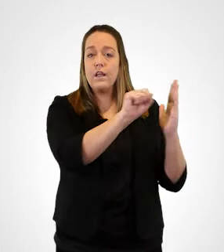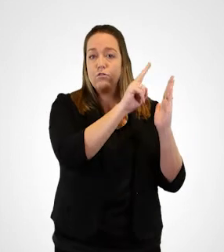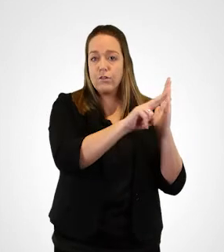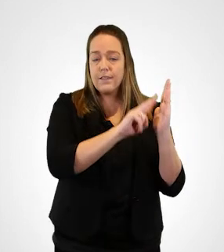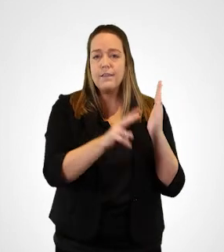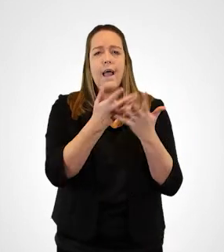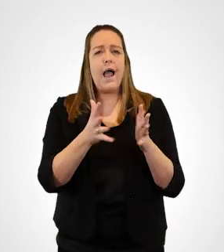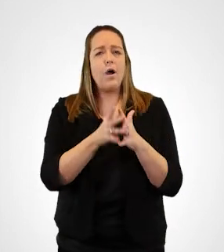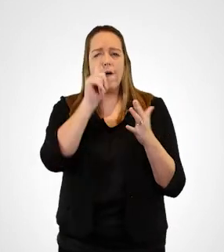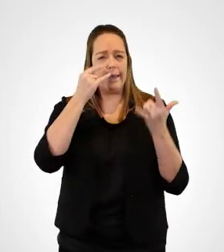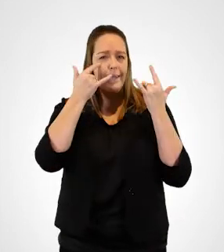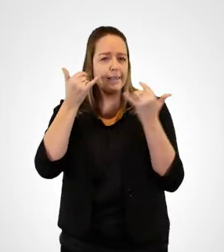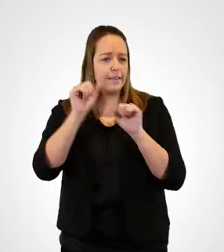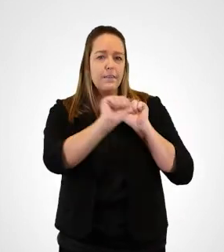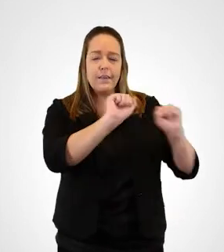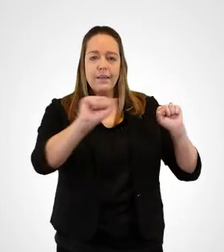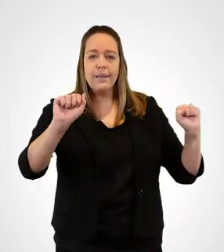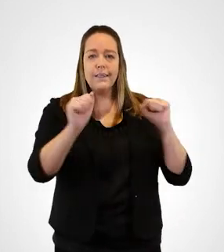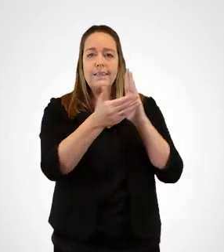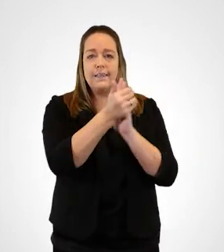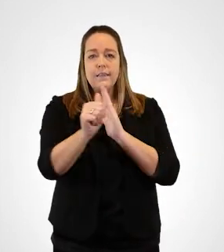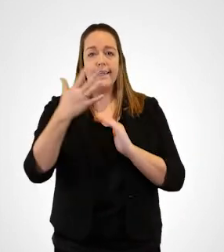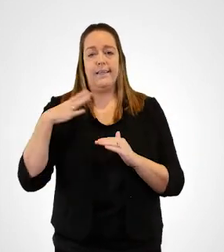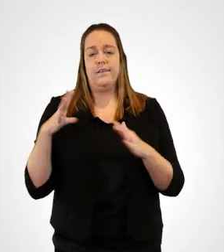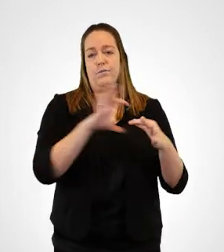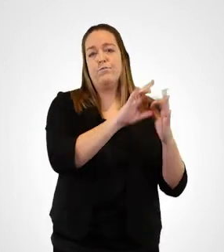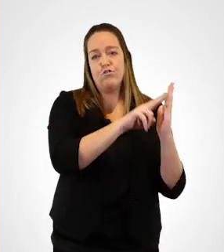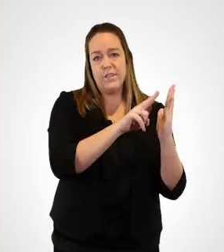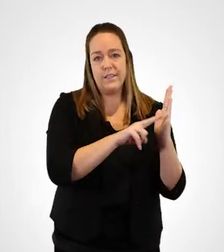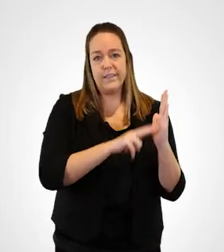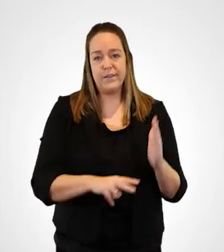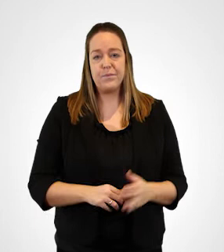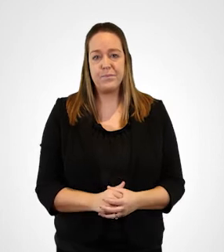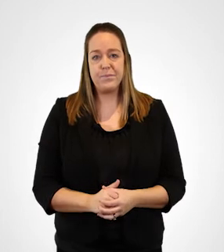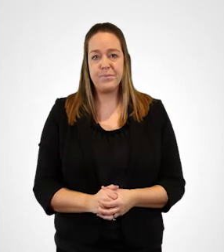and how we assess the various skills that underpin it.